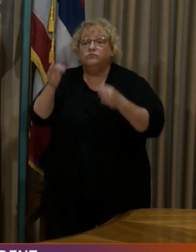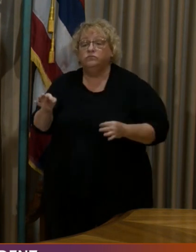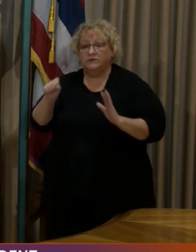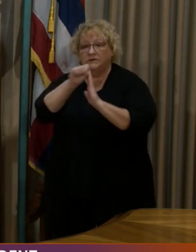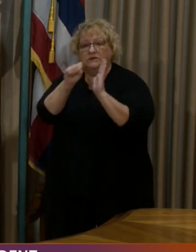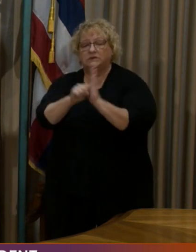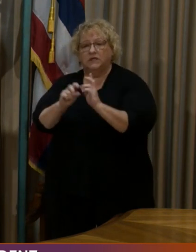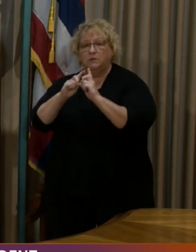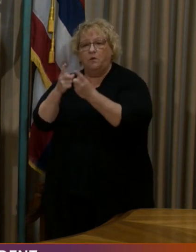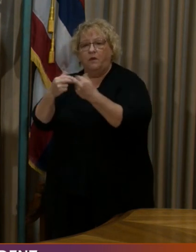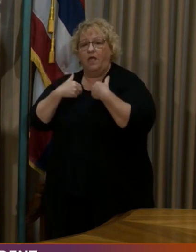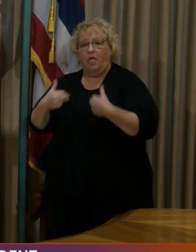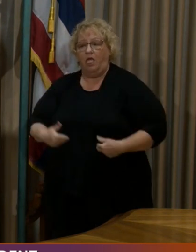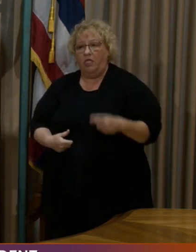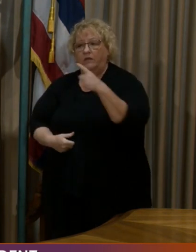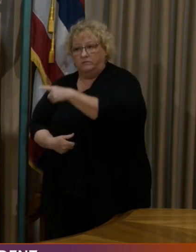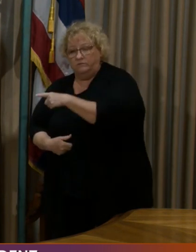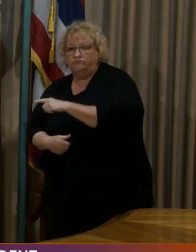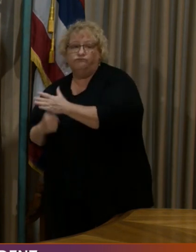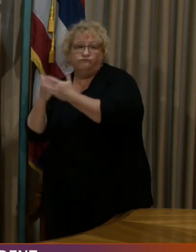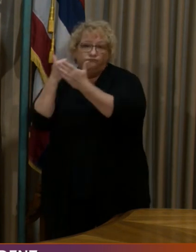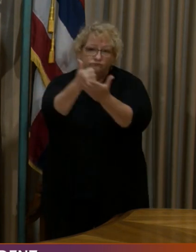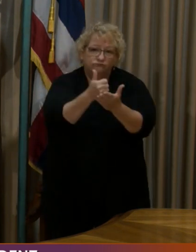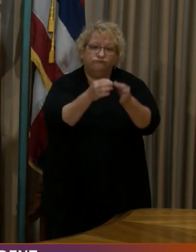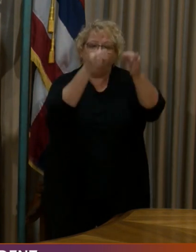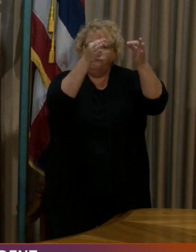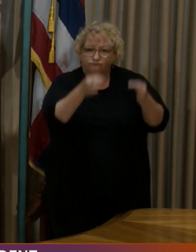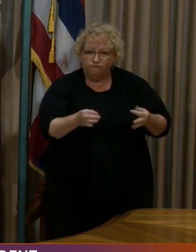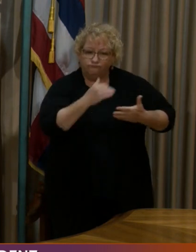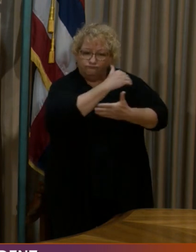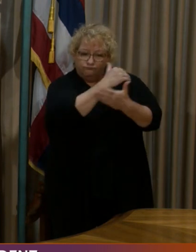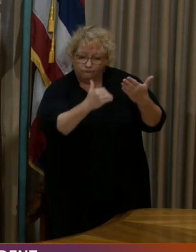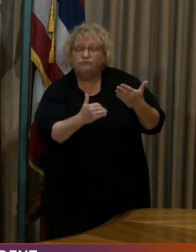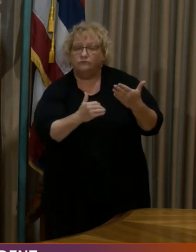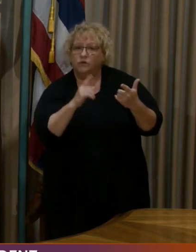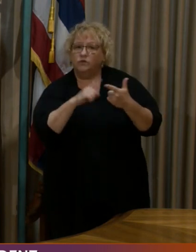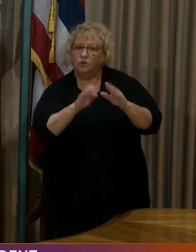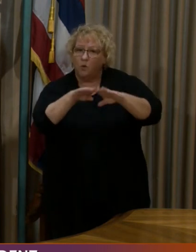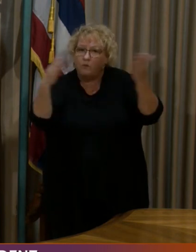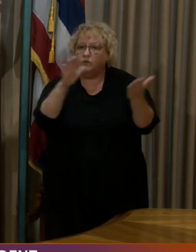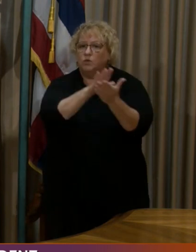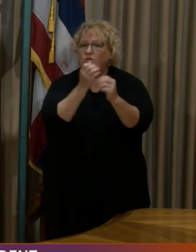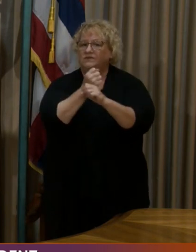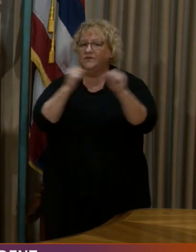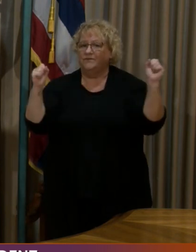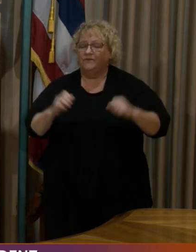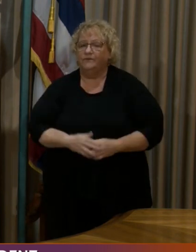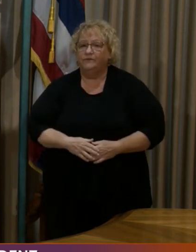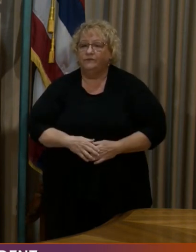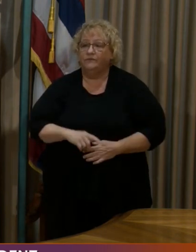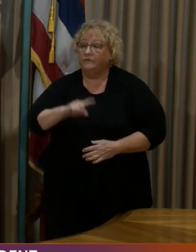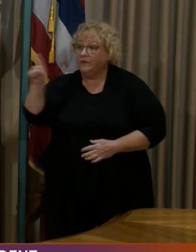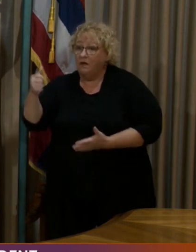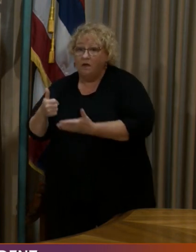WE ARE ANNOUNCING A SET OF STATE DEPARTMENT OF HEALTH THAT